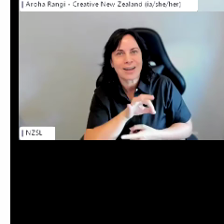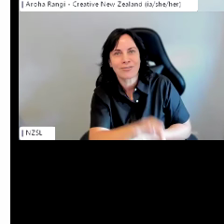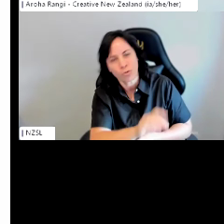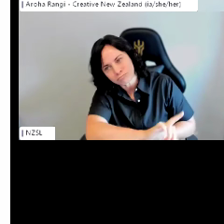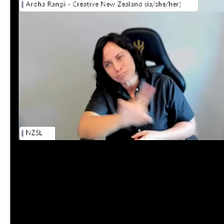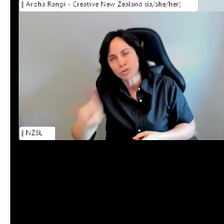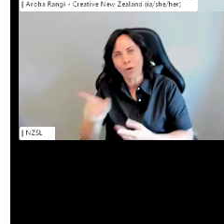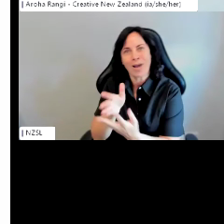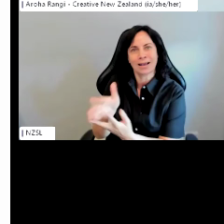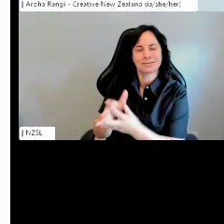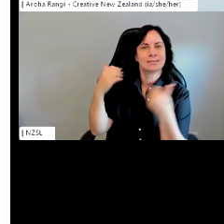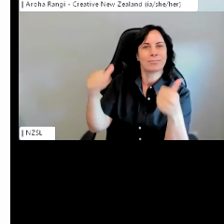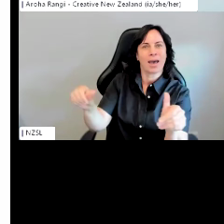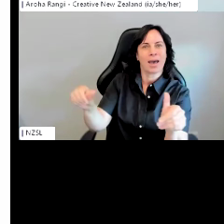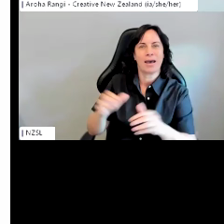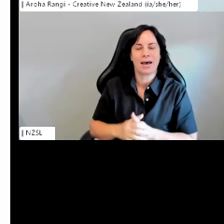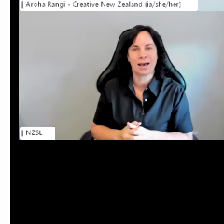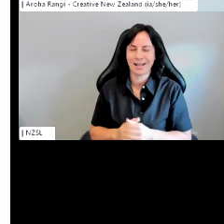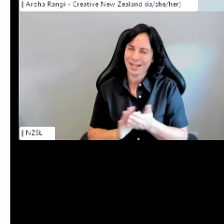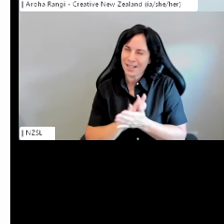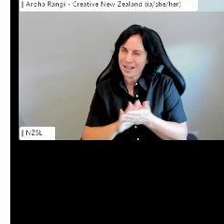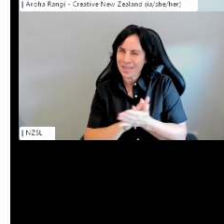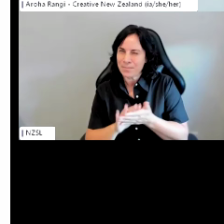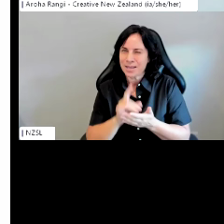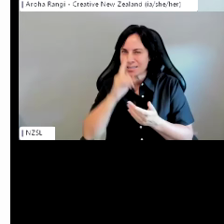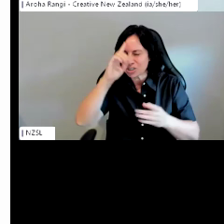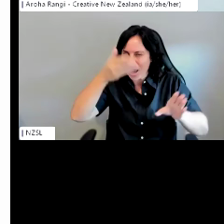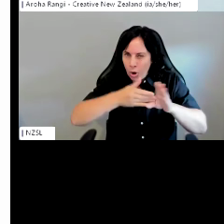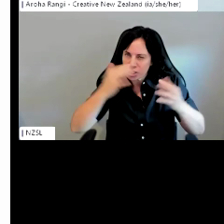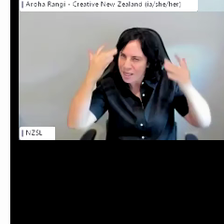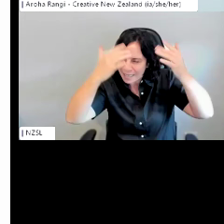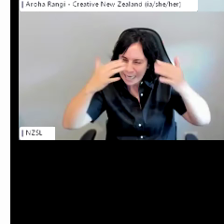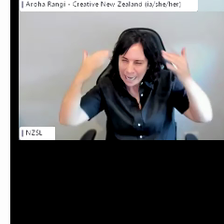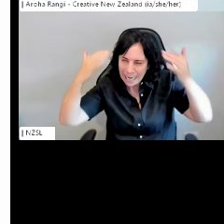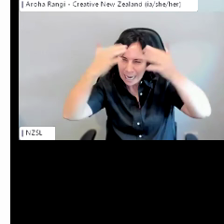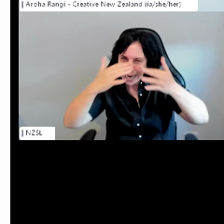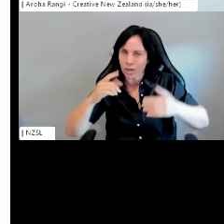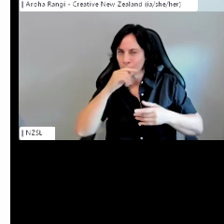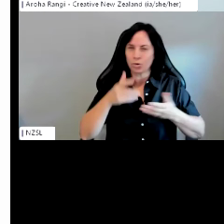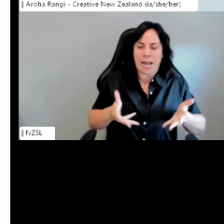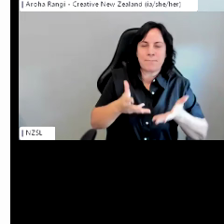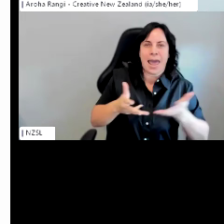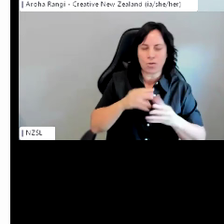you can play with the psychology of pricing in ways that make people feel that there is a price